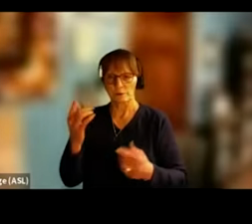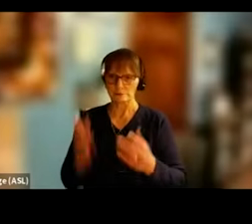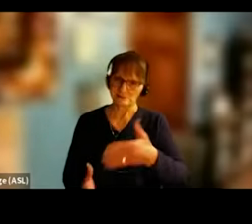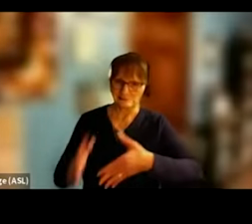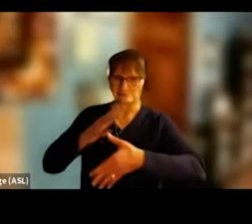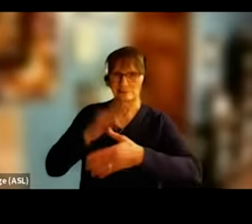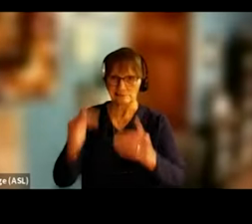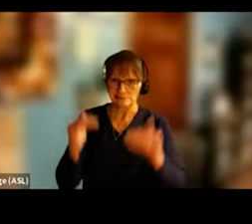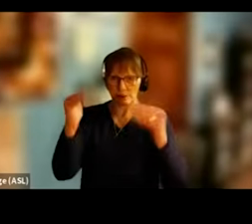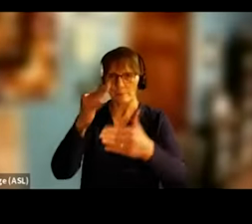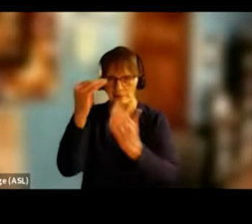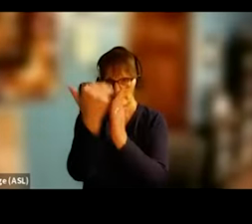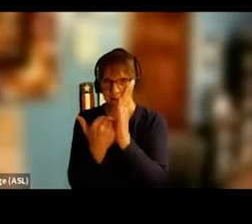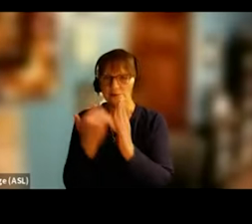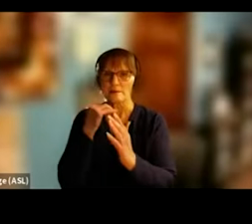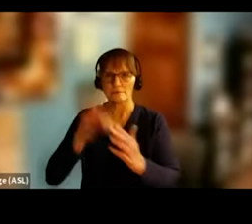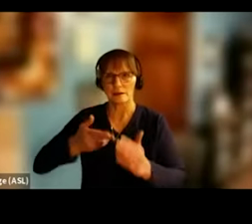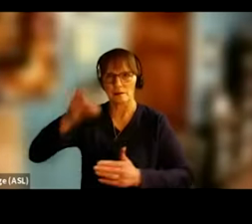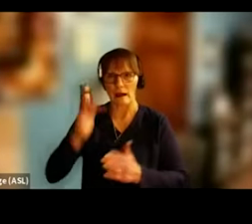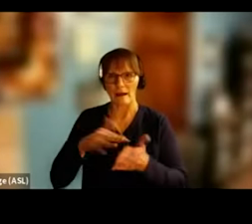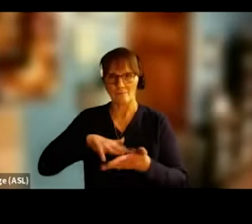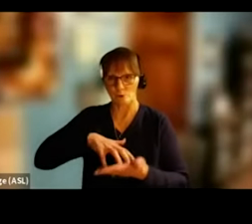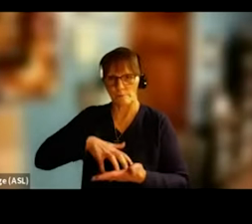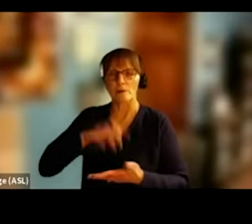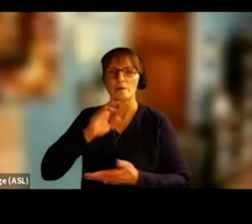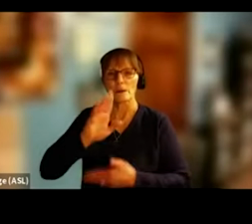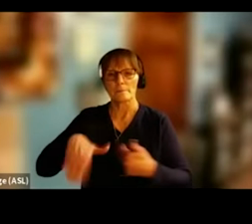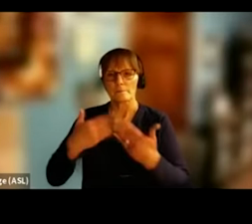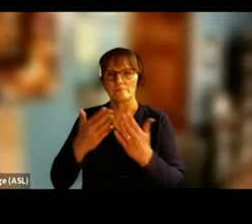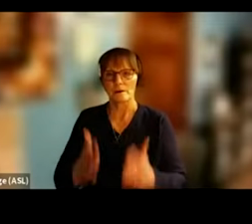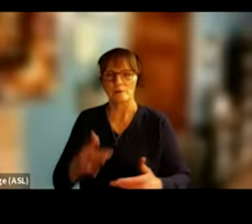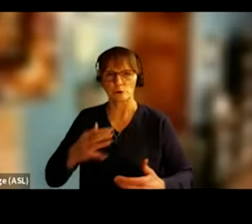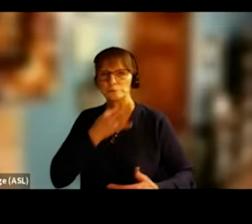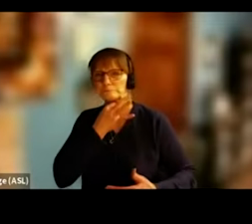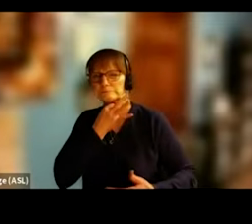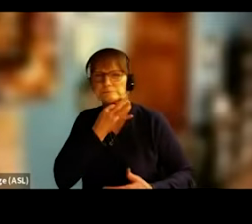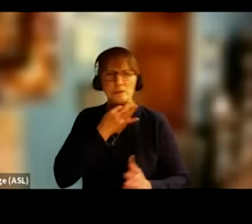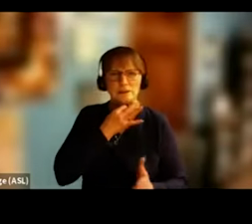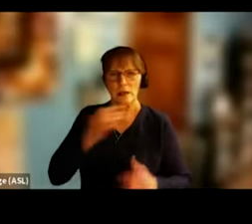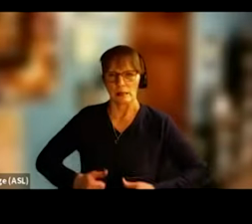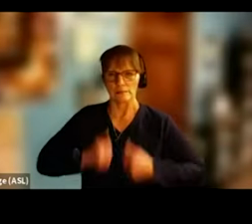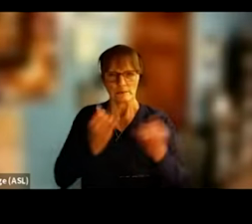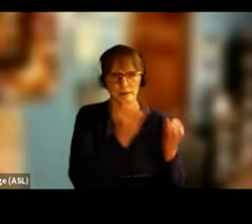because they have that high vulnerability, then providers are concerned about their ability to live independently in units.